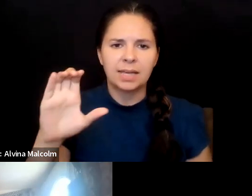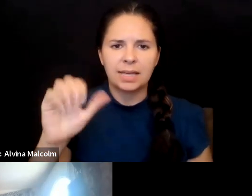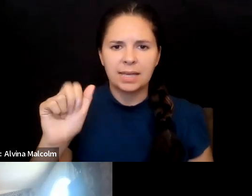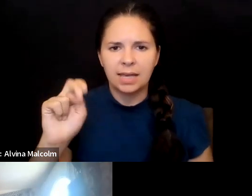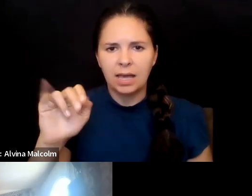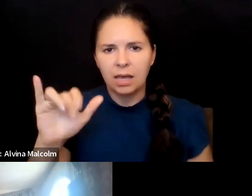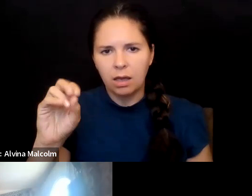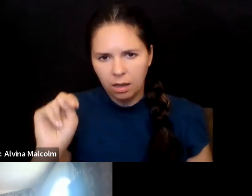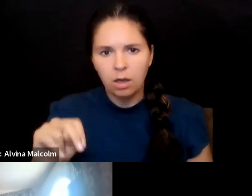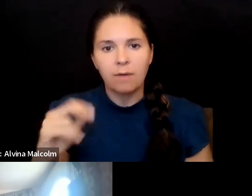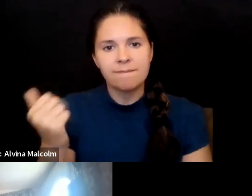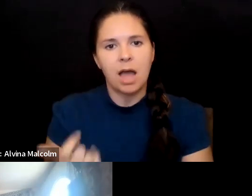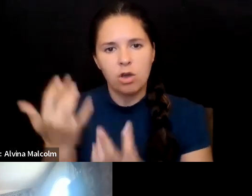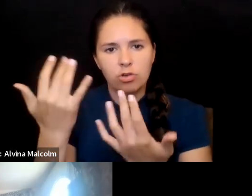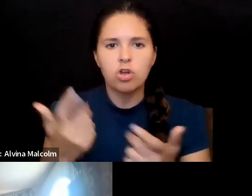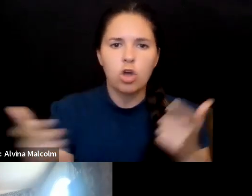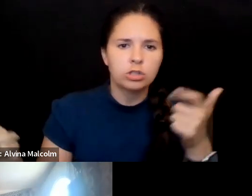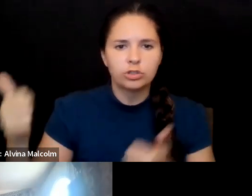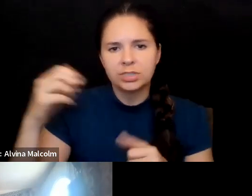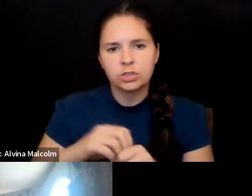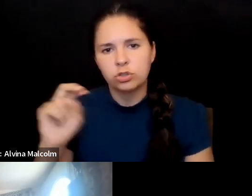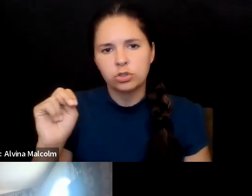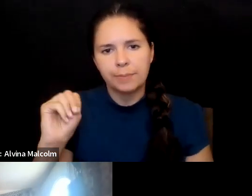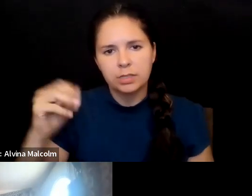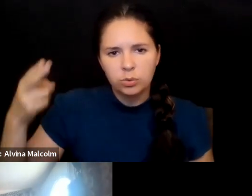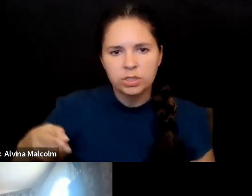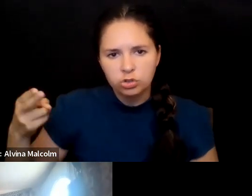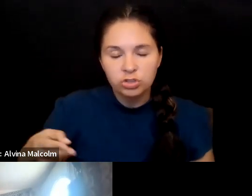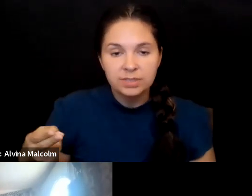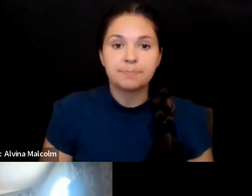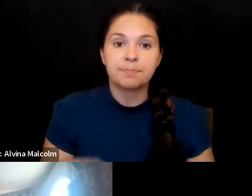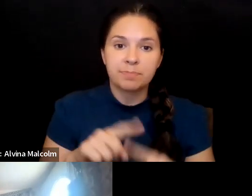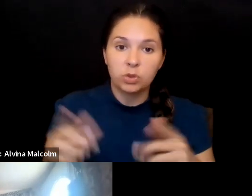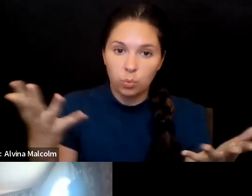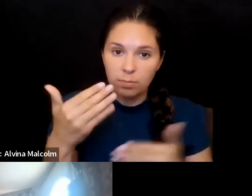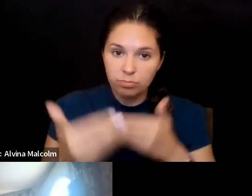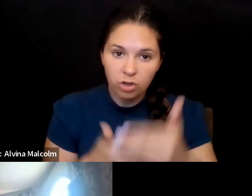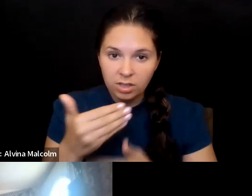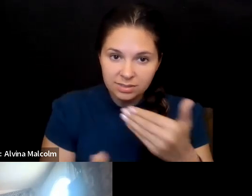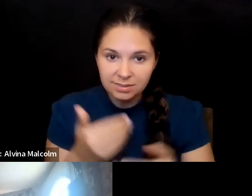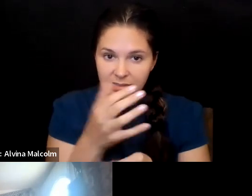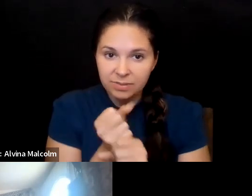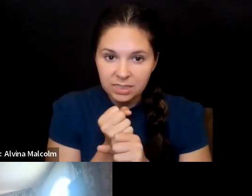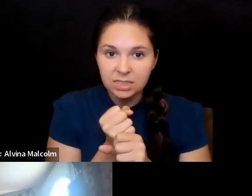working and exploring in New Mexico